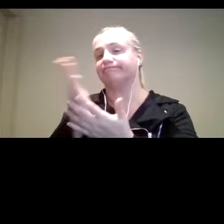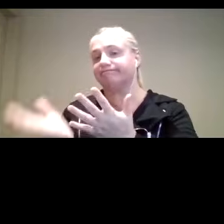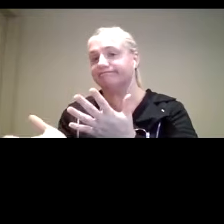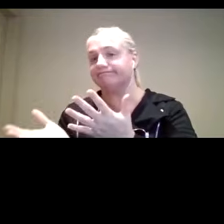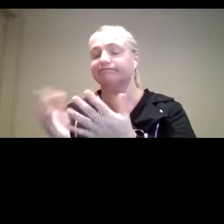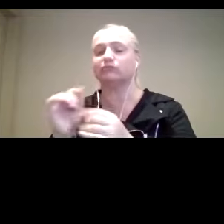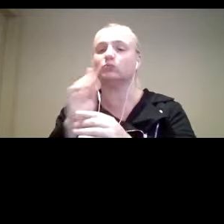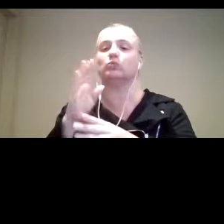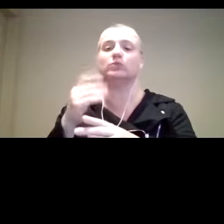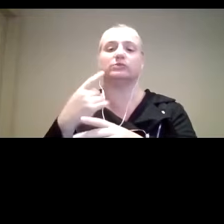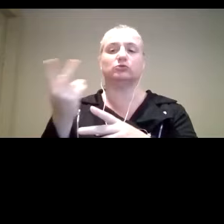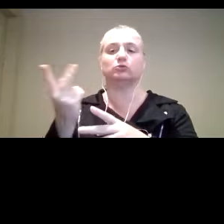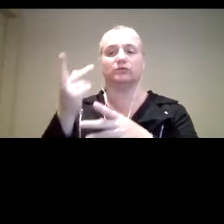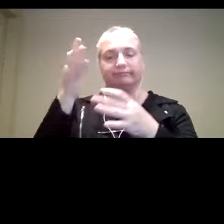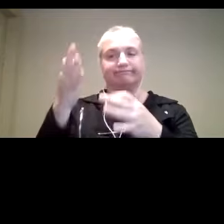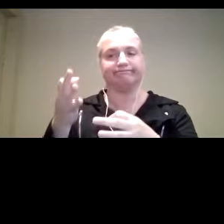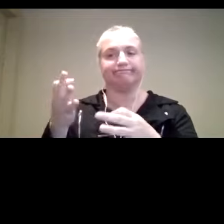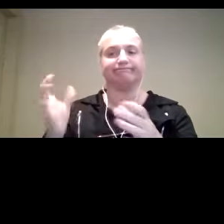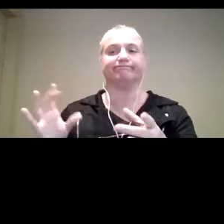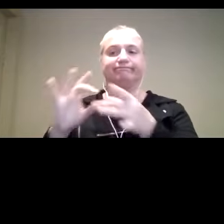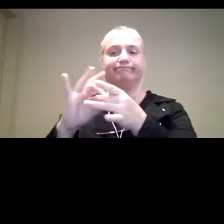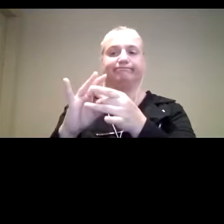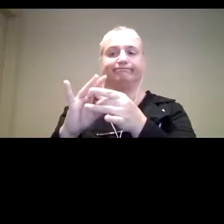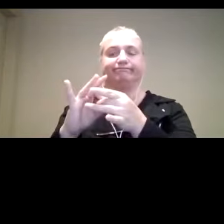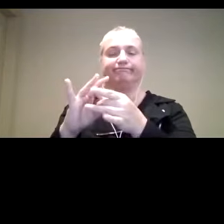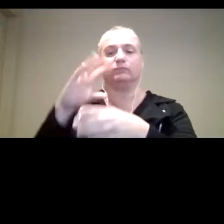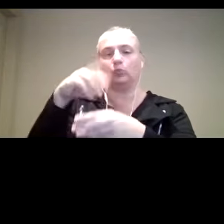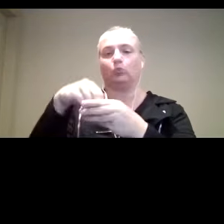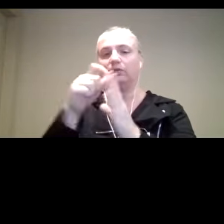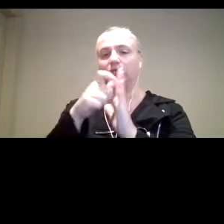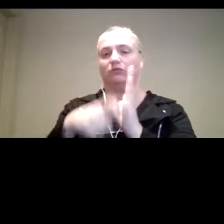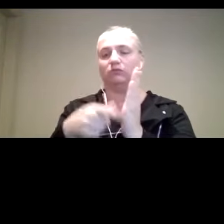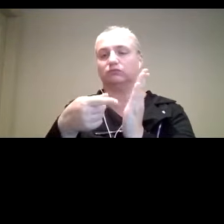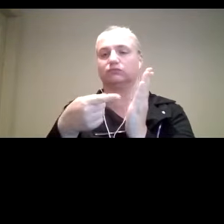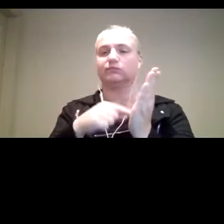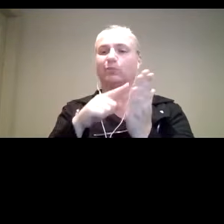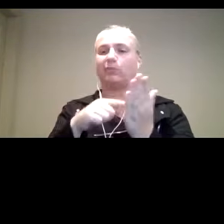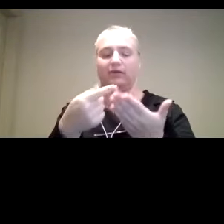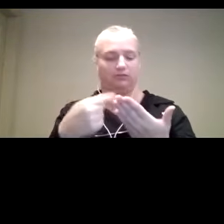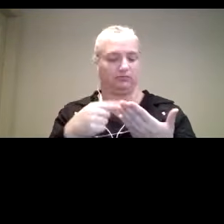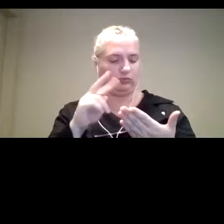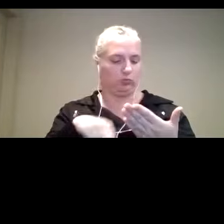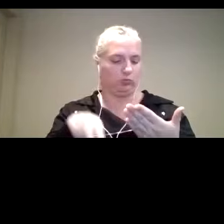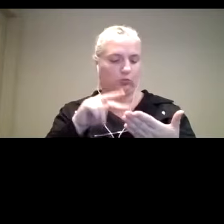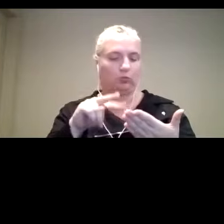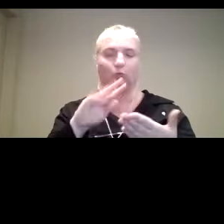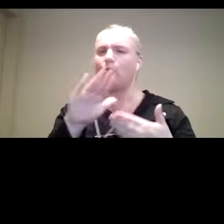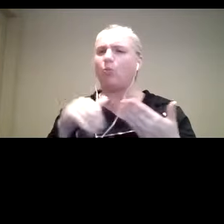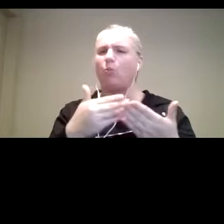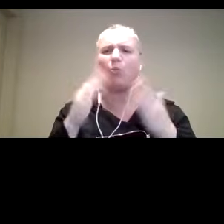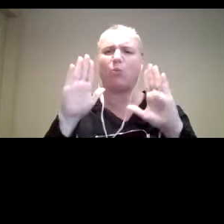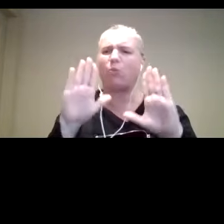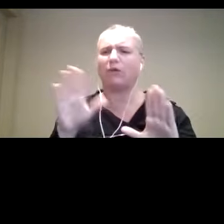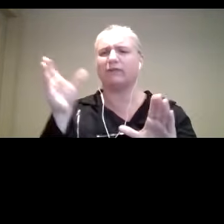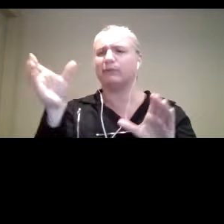that we put together in that article. And that would then help us to have all of these great pieces of information